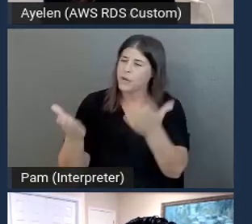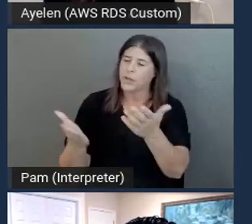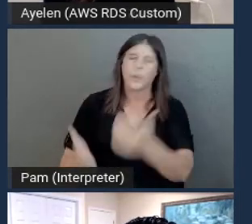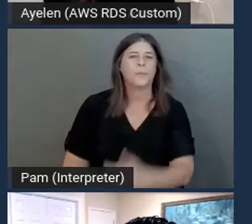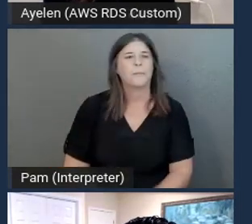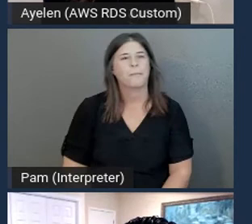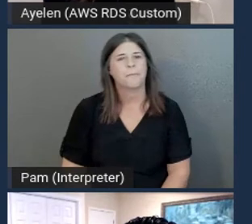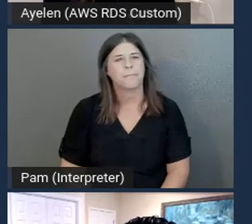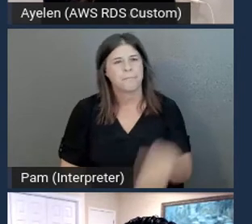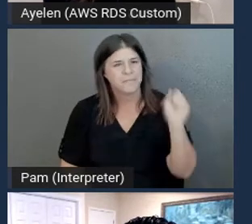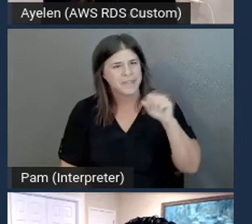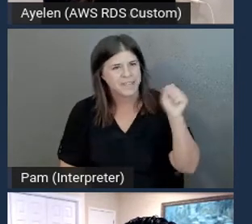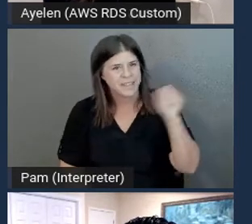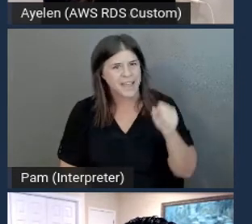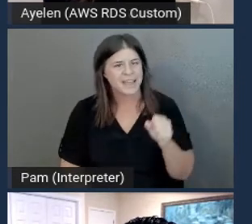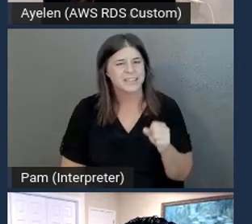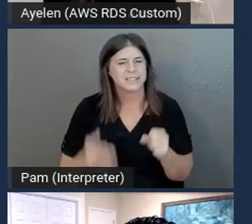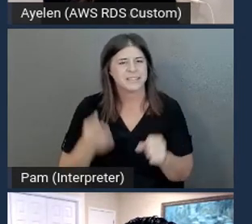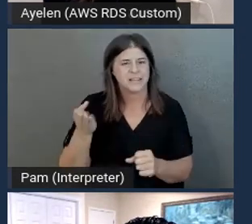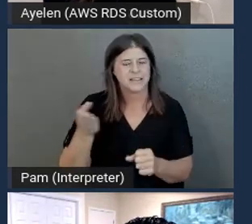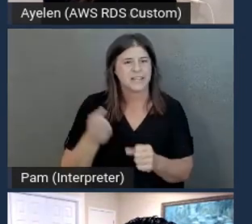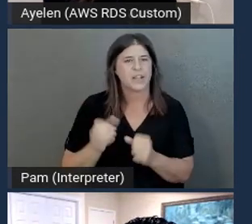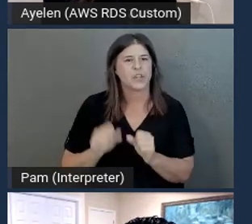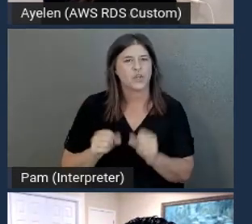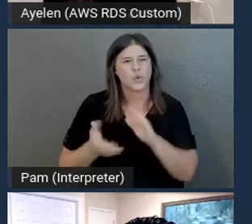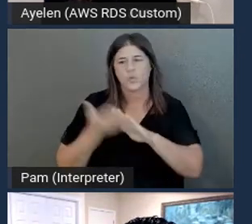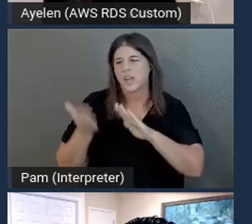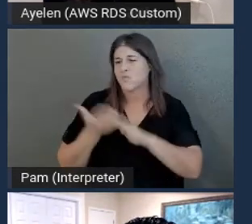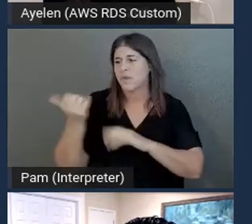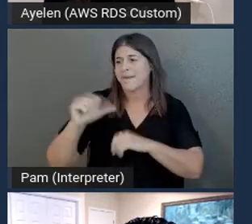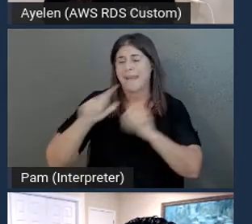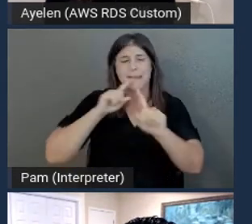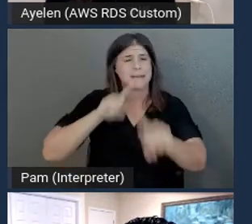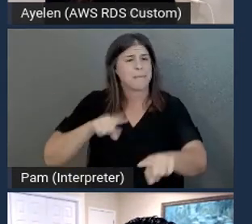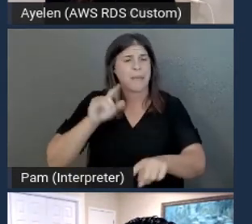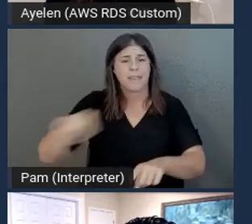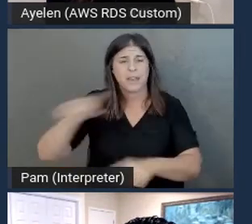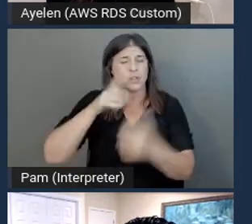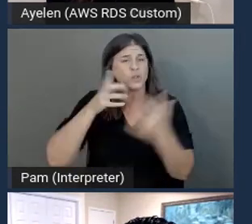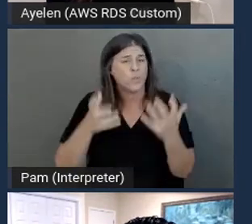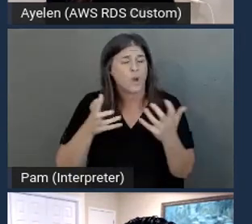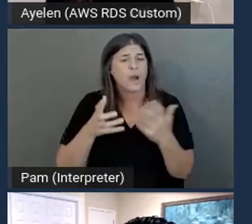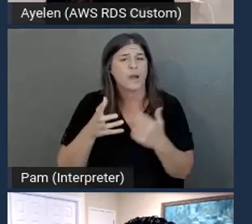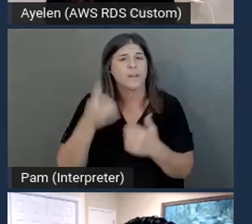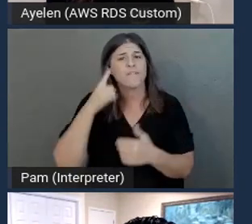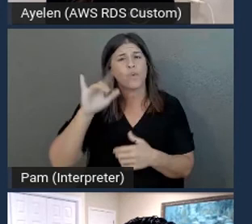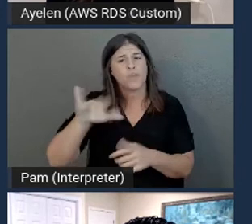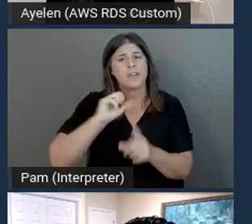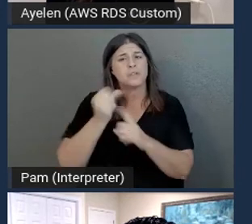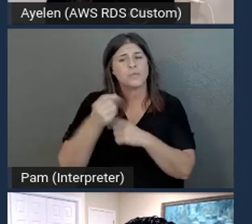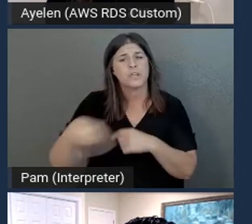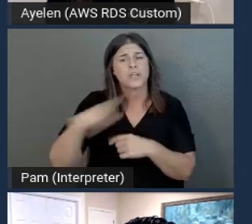Yeah. And from here you can run any command that you want. In this case, I also want to show the combination